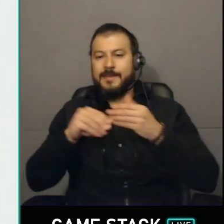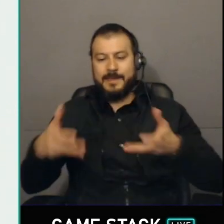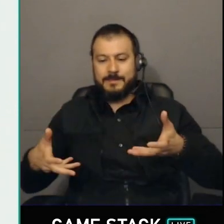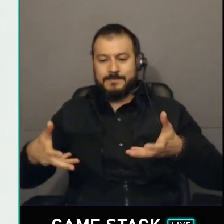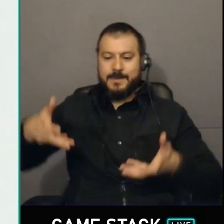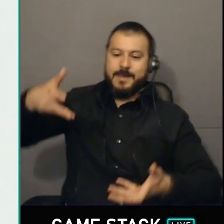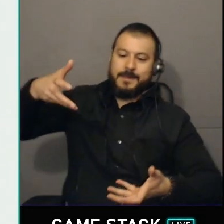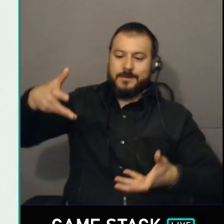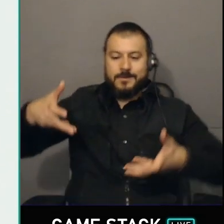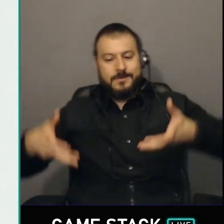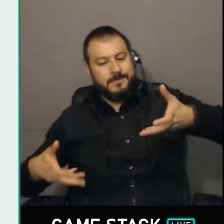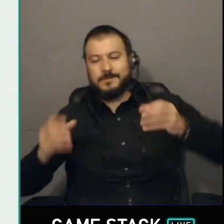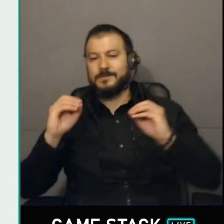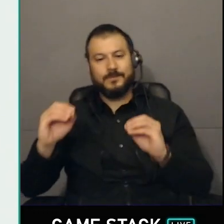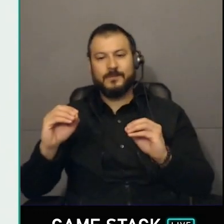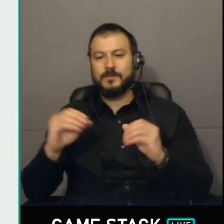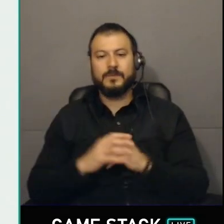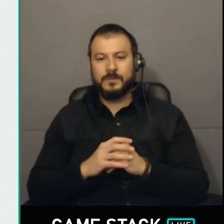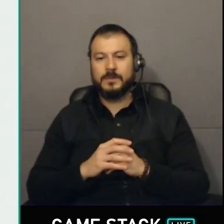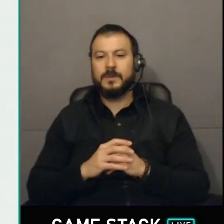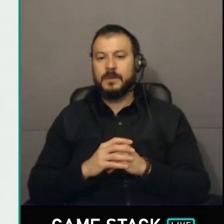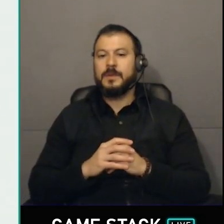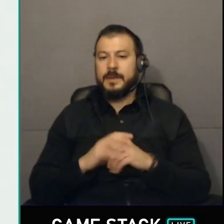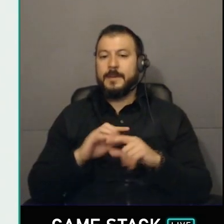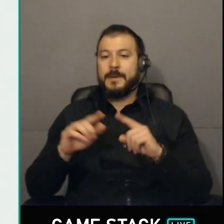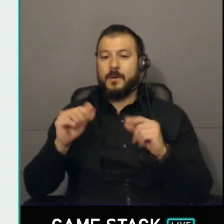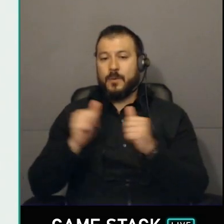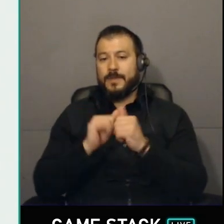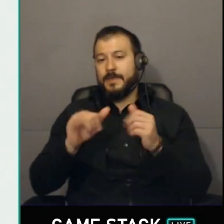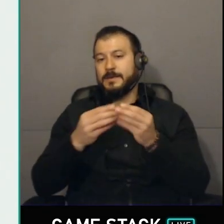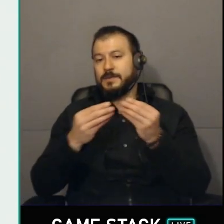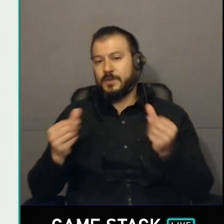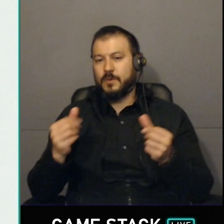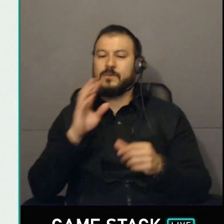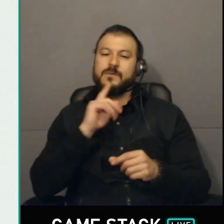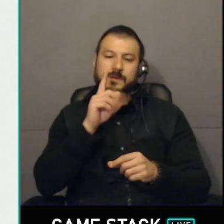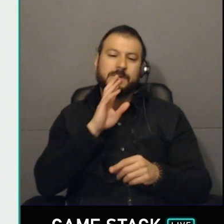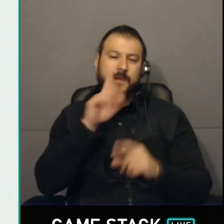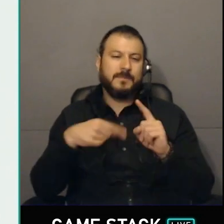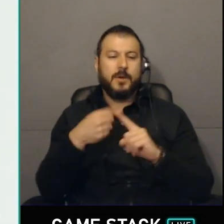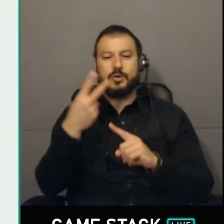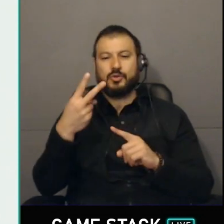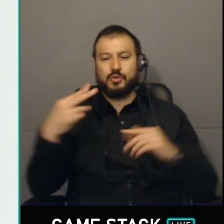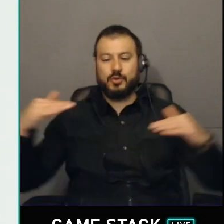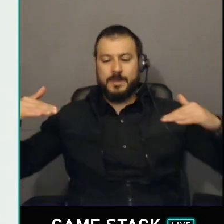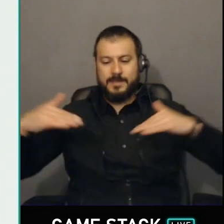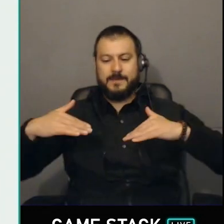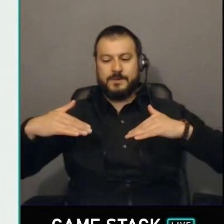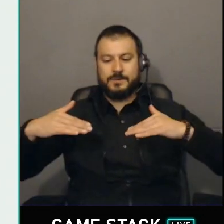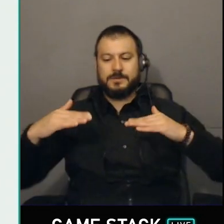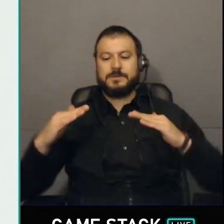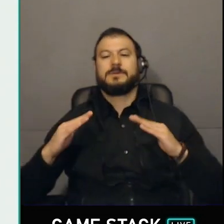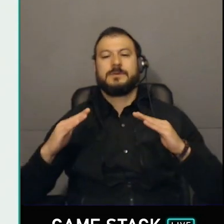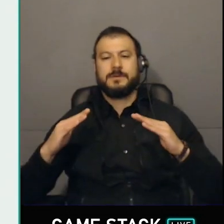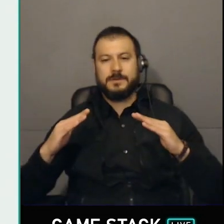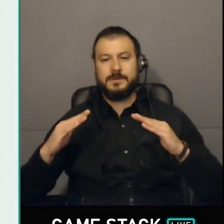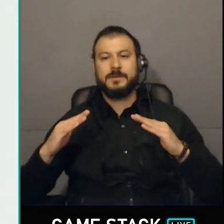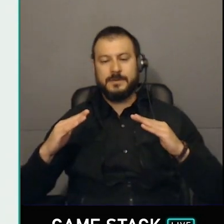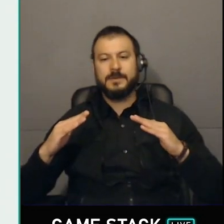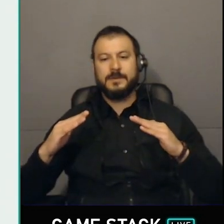But really with the iterative solver, we really talking about two levers lifting the box. We're effectively lifting one side of the box,